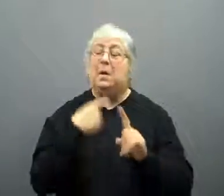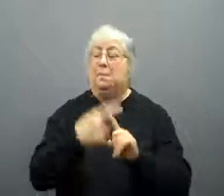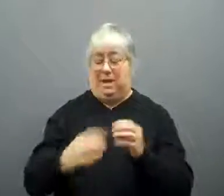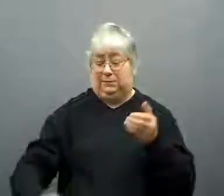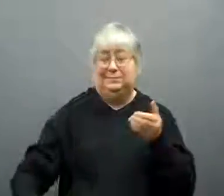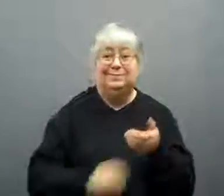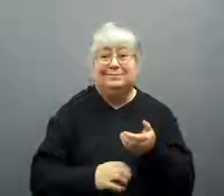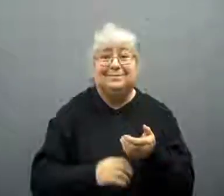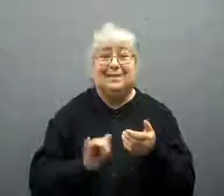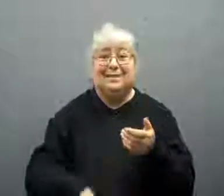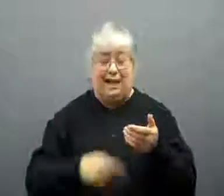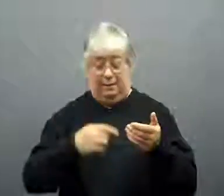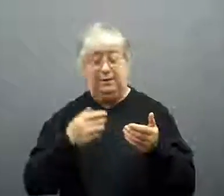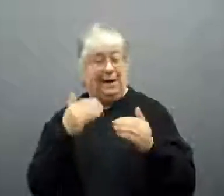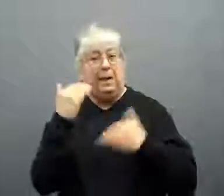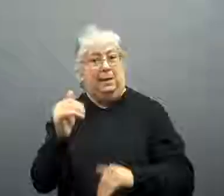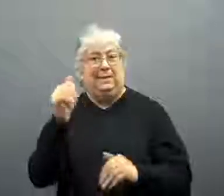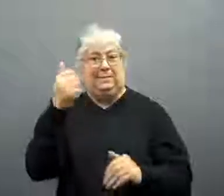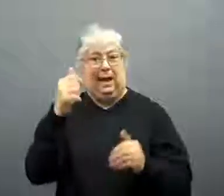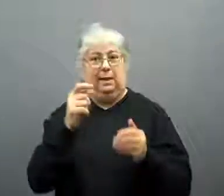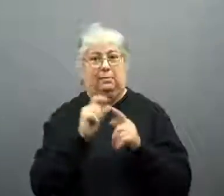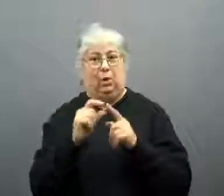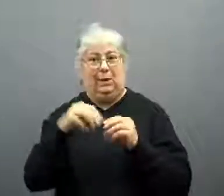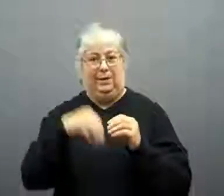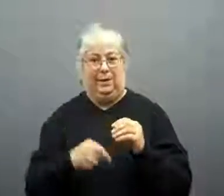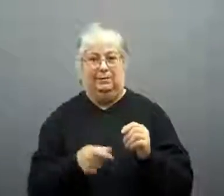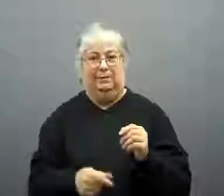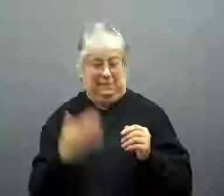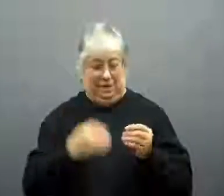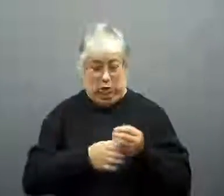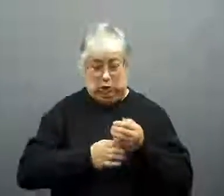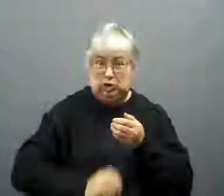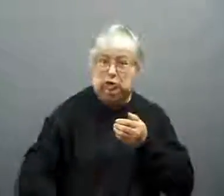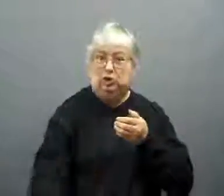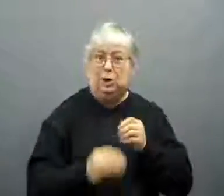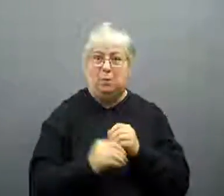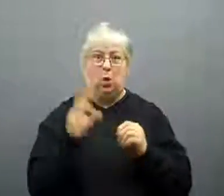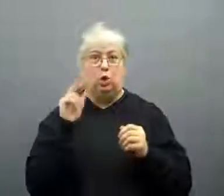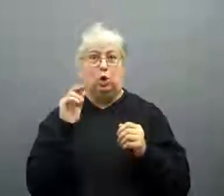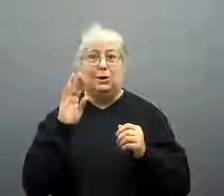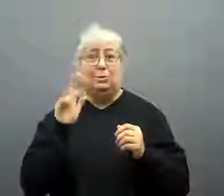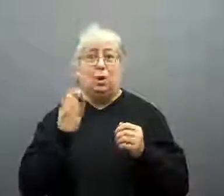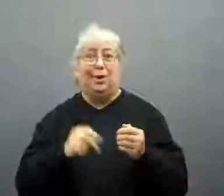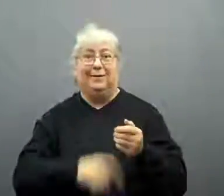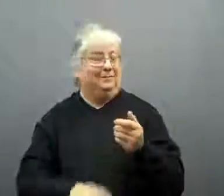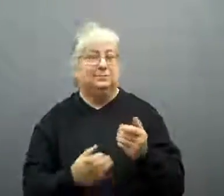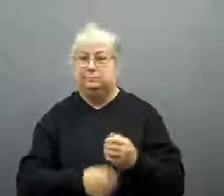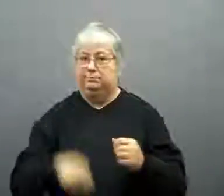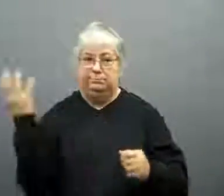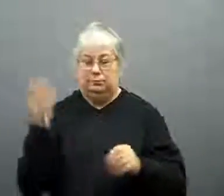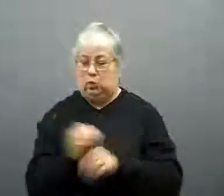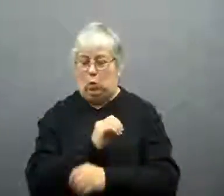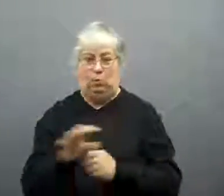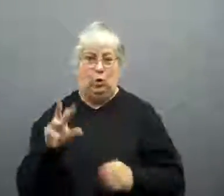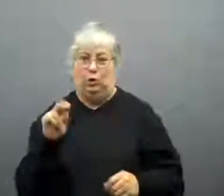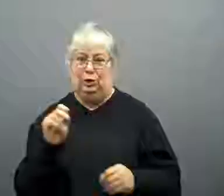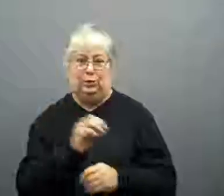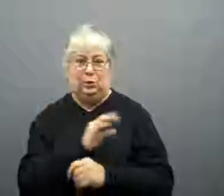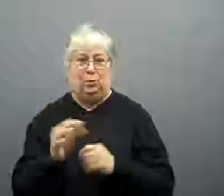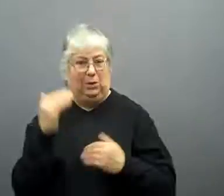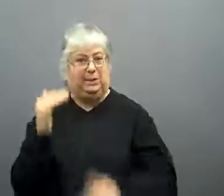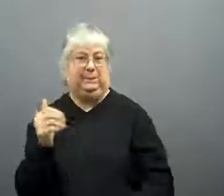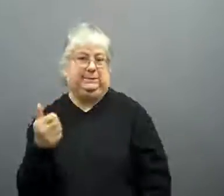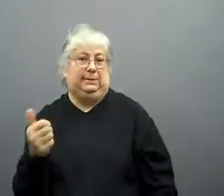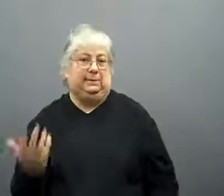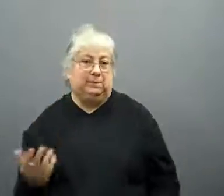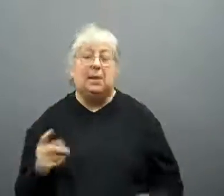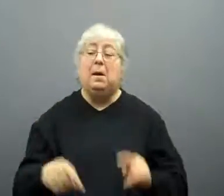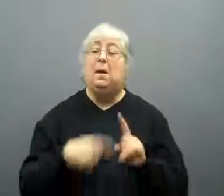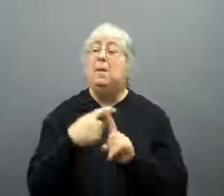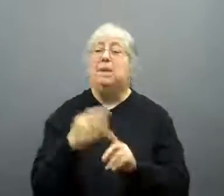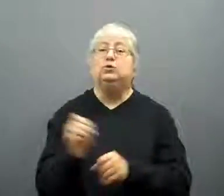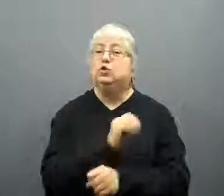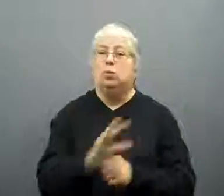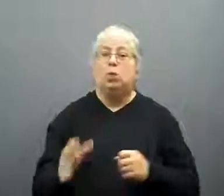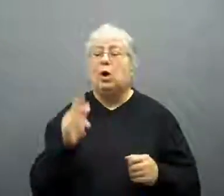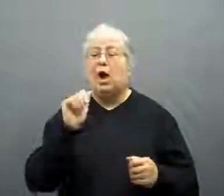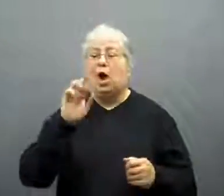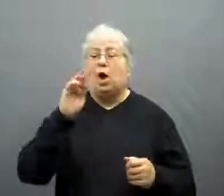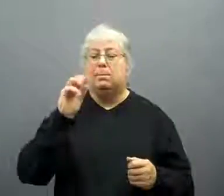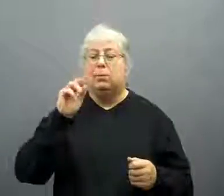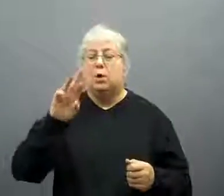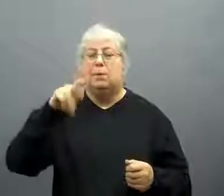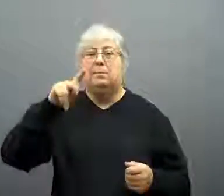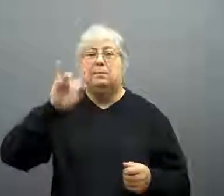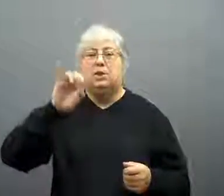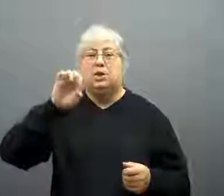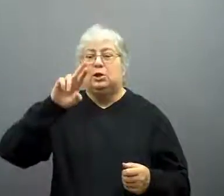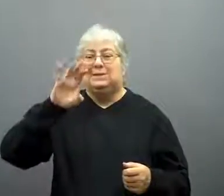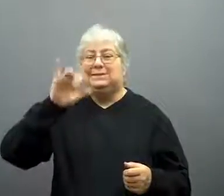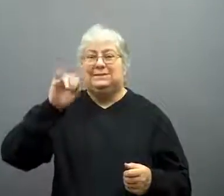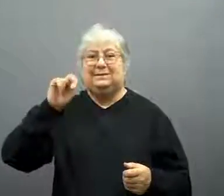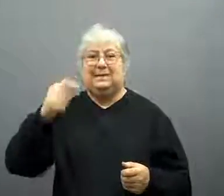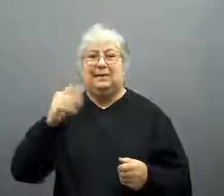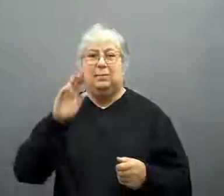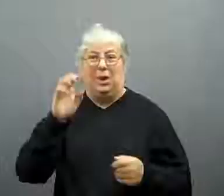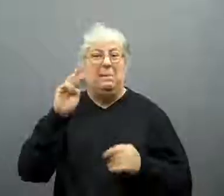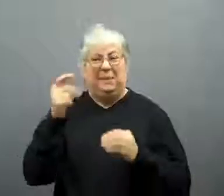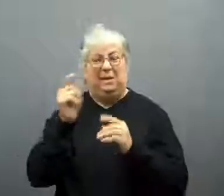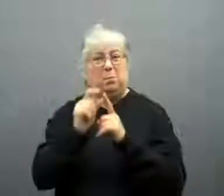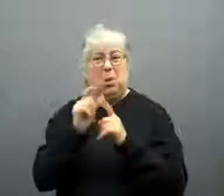Magazine capacity would be limited to 10 bullets, not 30.